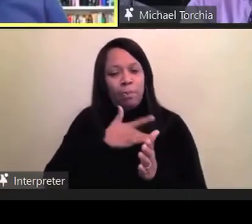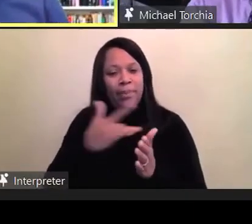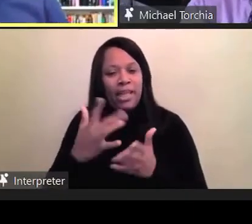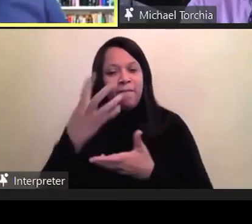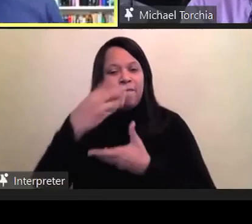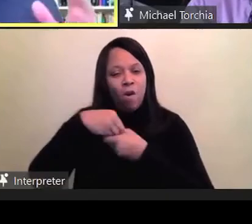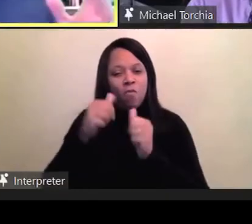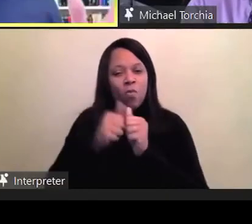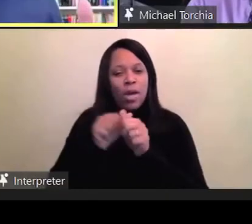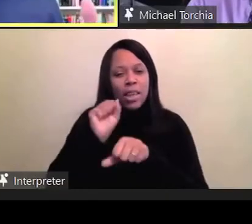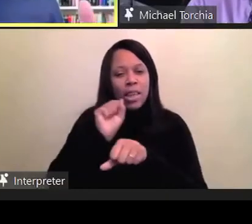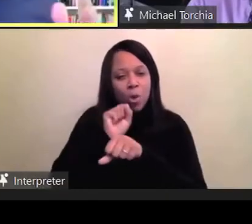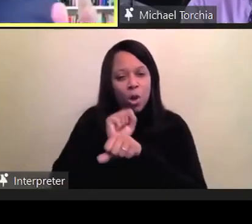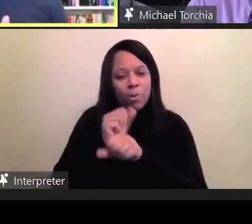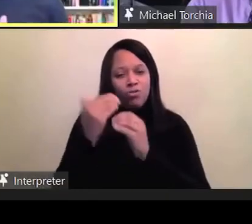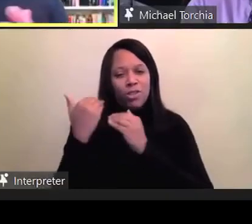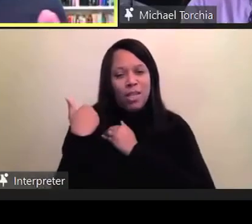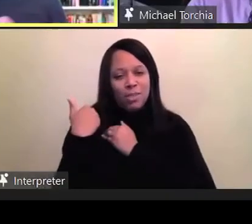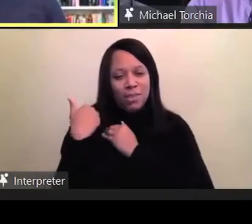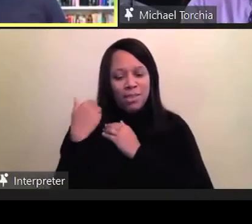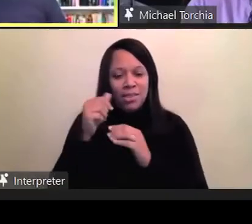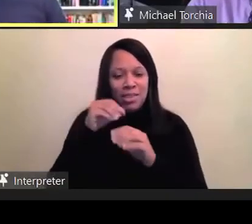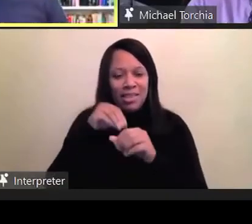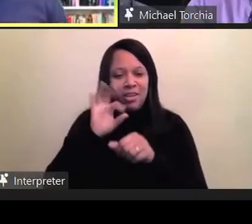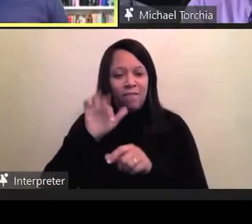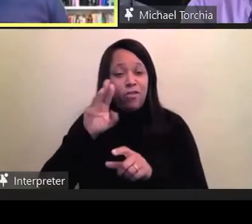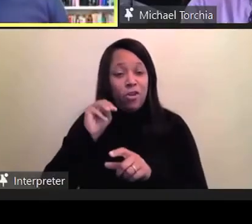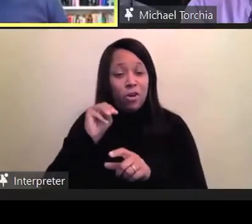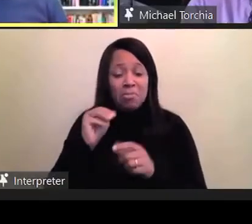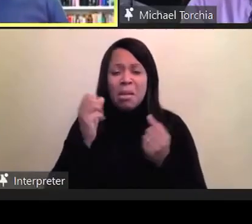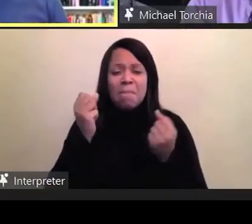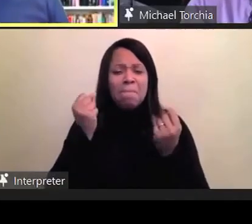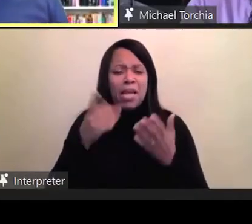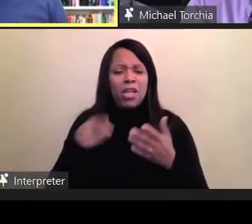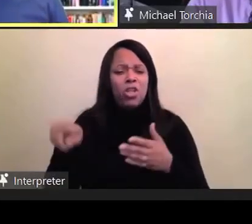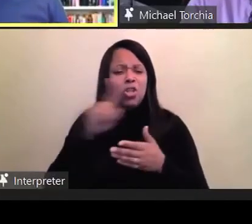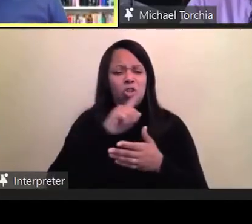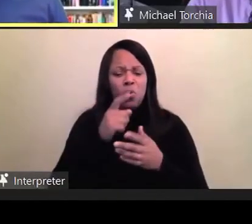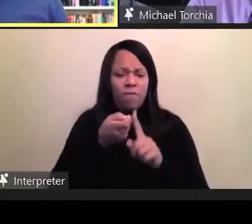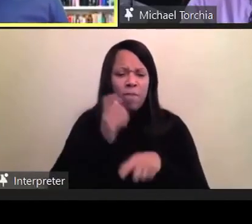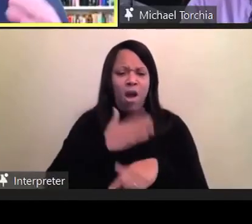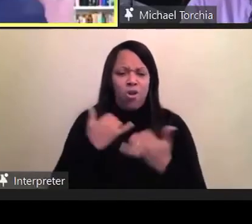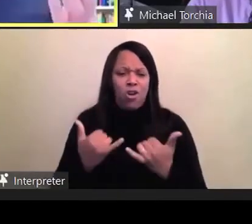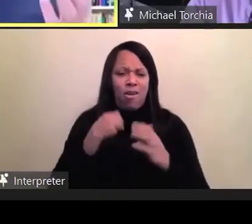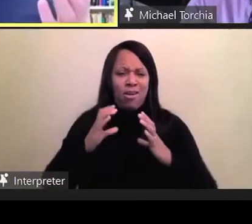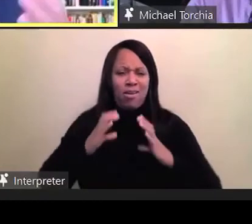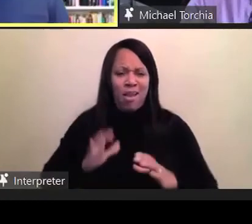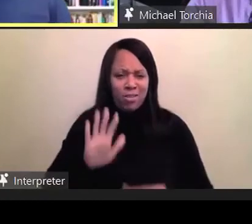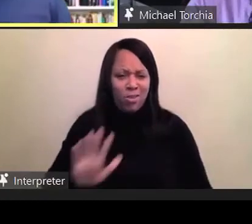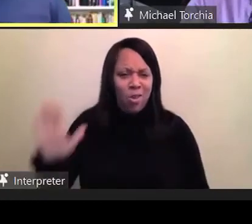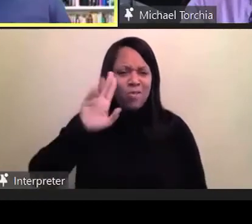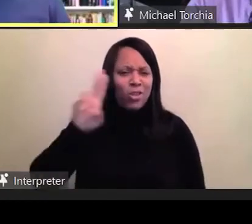So many of you are from among our current clients all over the United States. But we also have lots of newcomers from outside